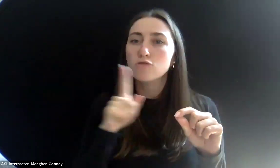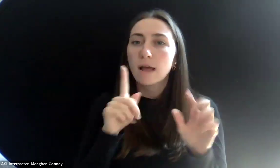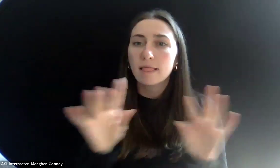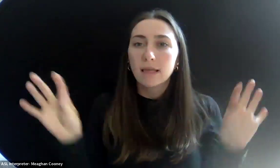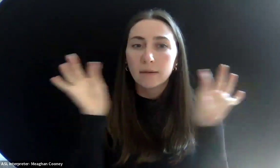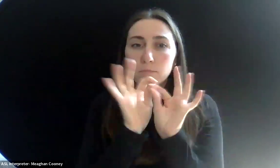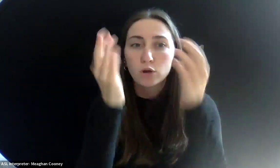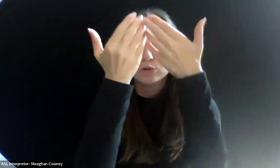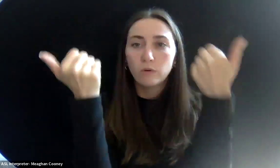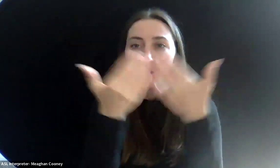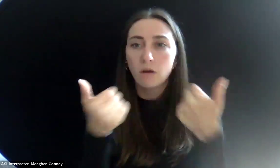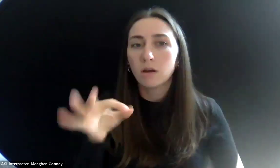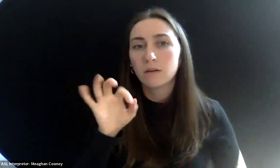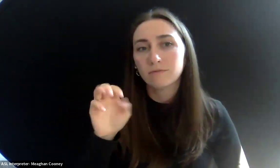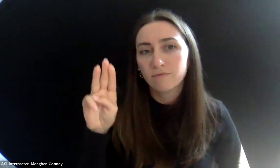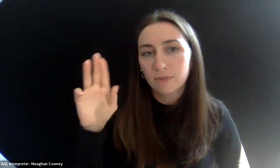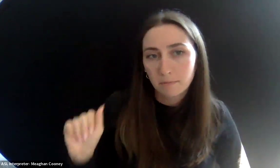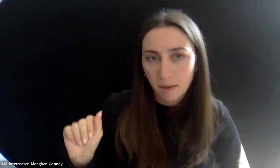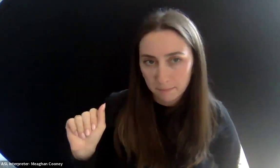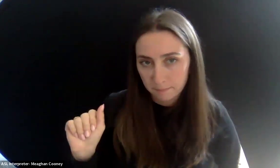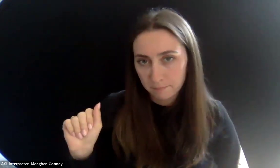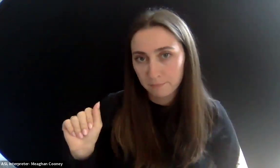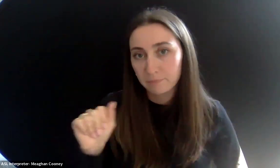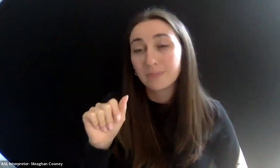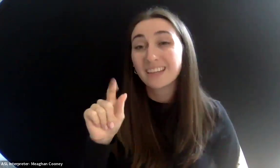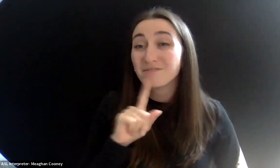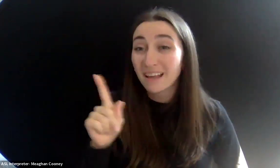So zone, the V zone being the coastal areas that are subject